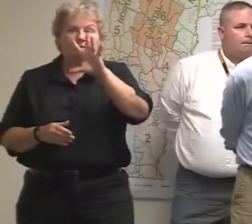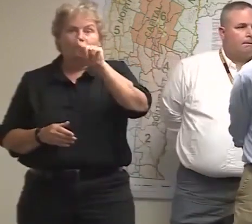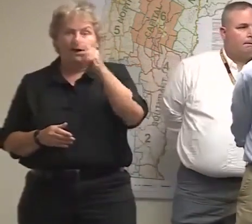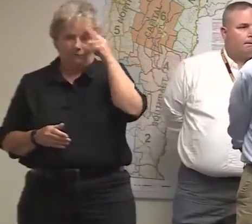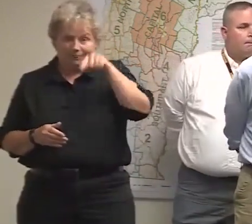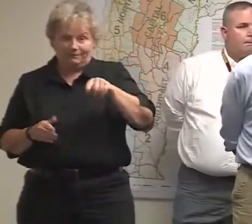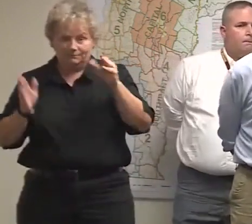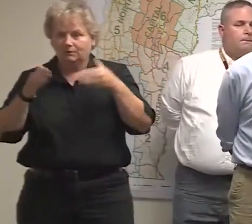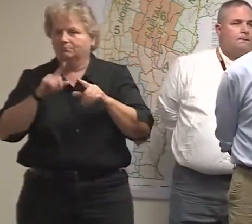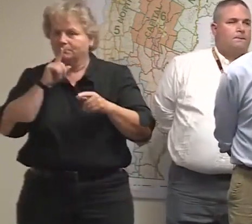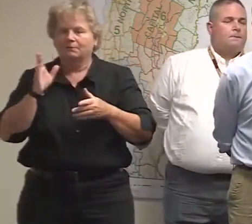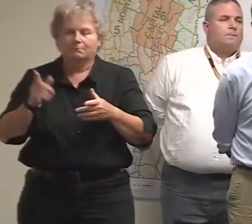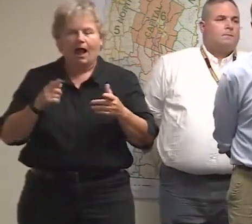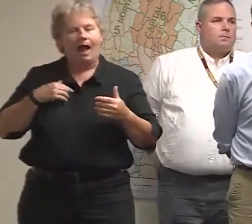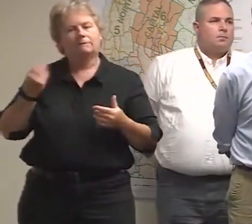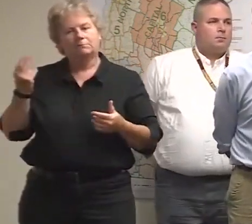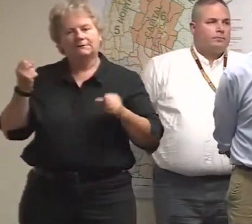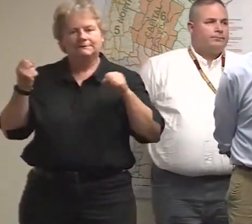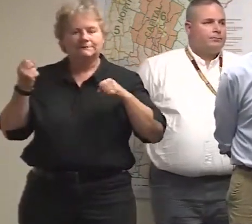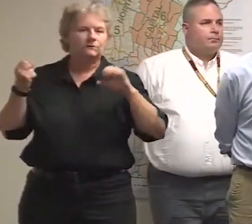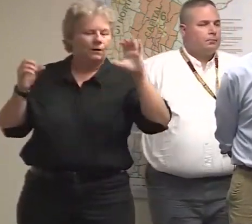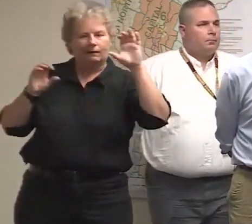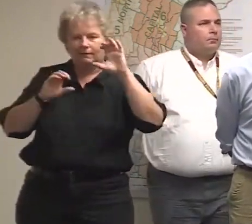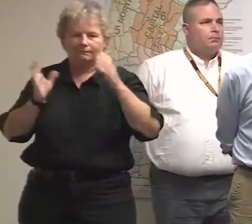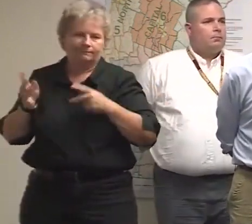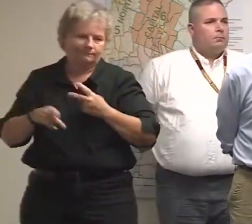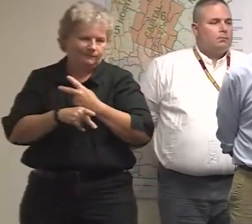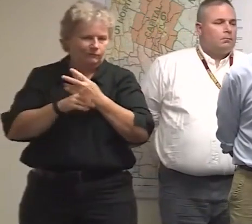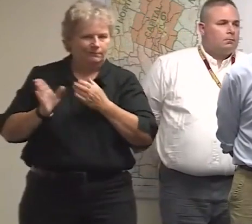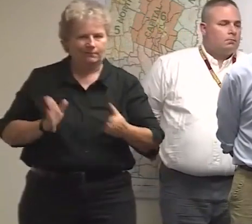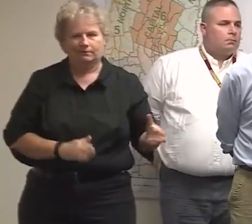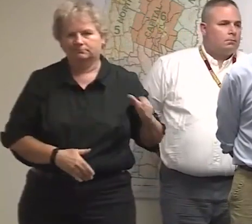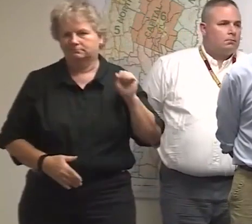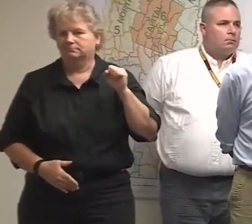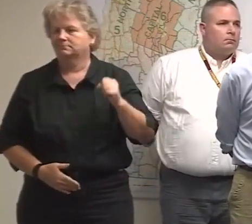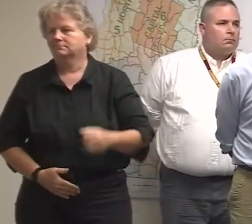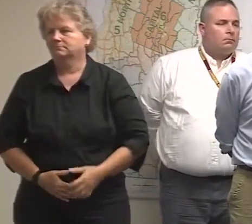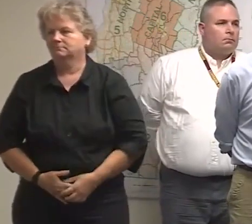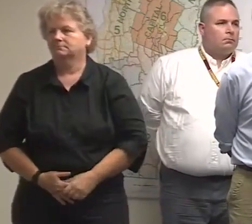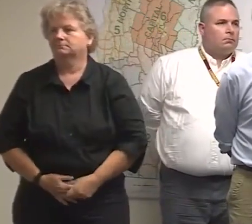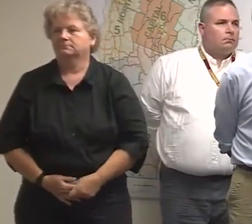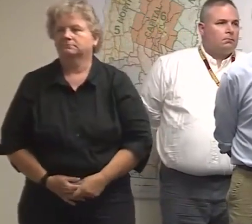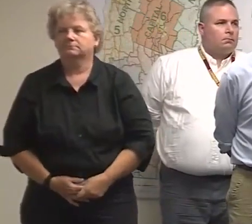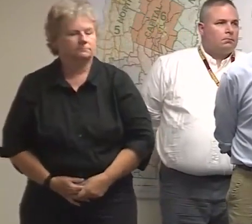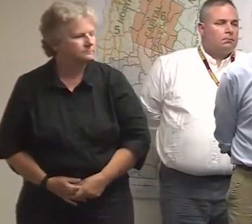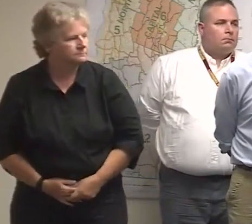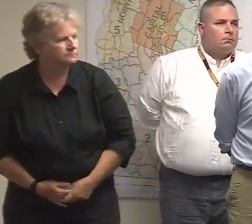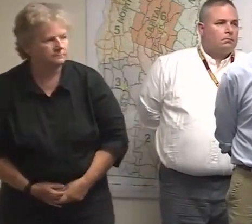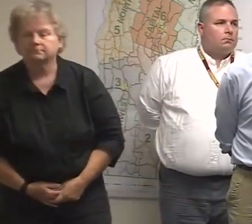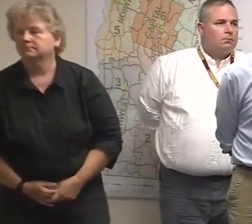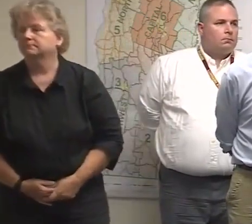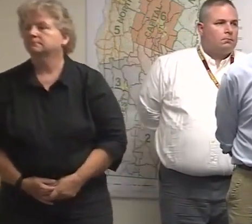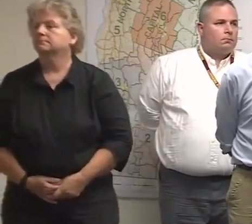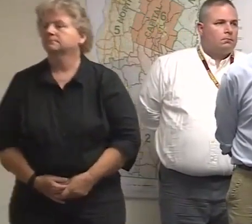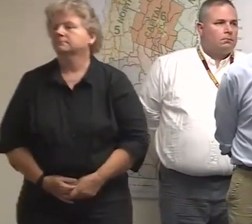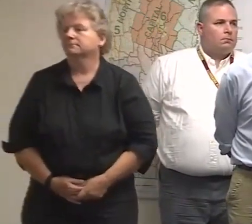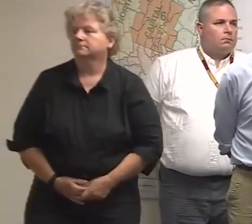SO TO CLOSE OR DO YOU WANT TO ANSWER THAT? SURE. SO IT DEPENDS ON THE AMOUNT OF DAMAGE.